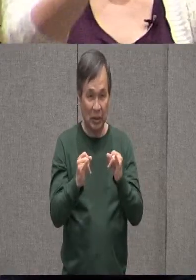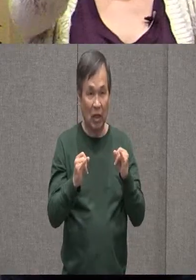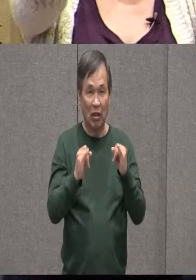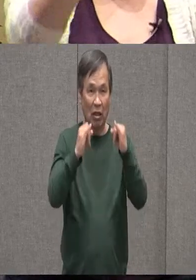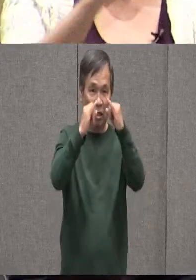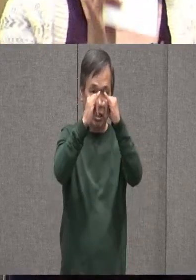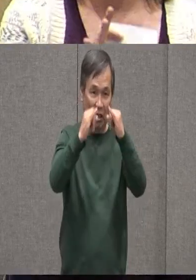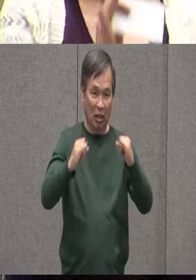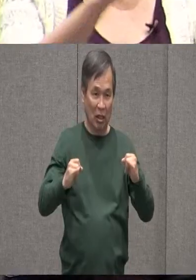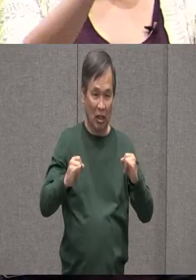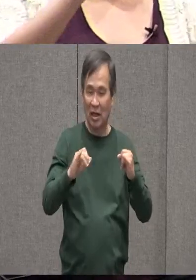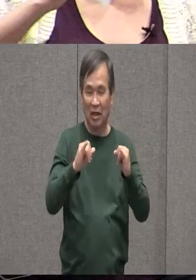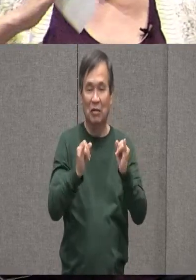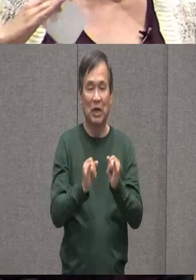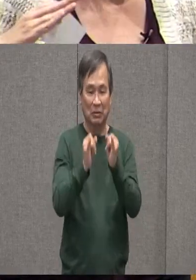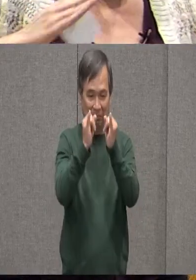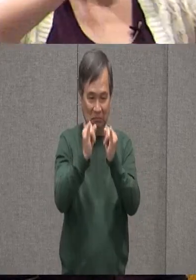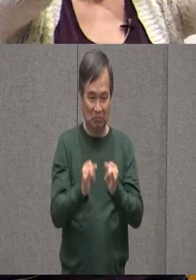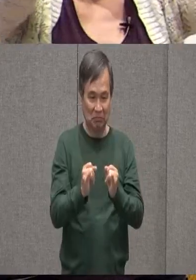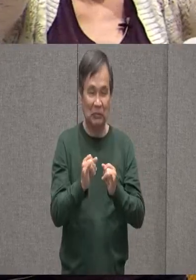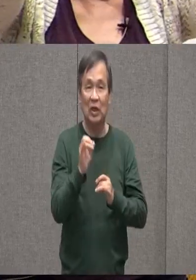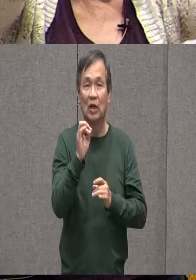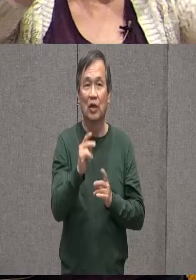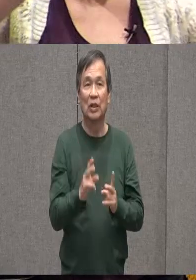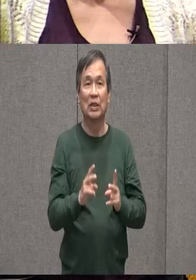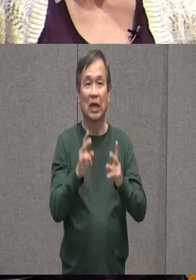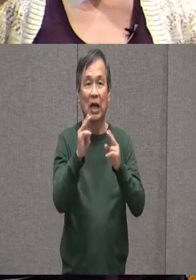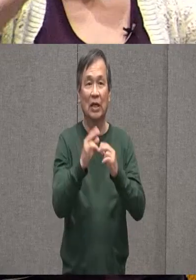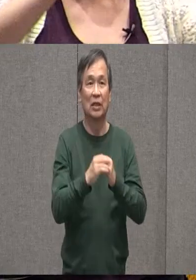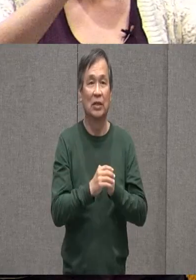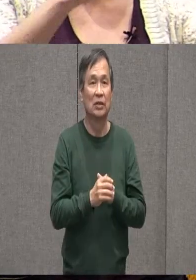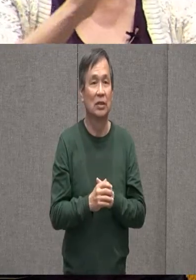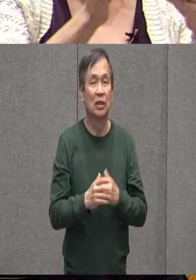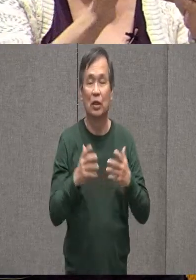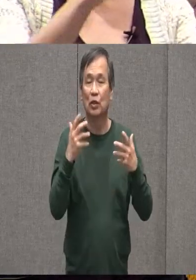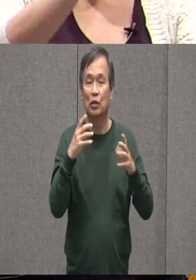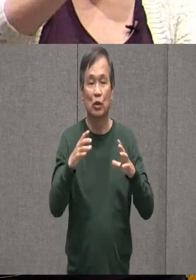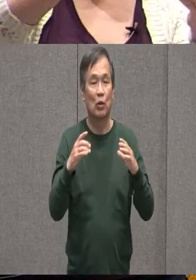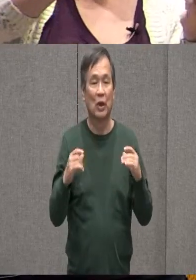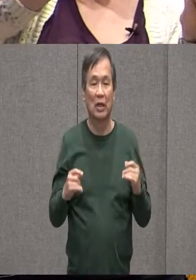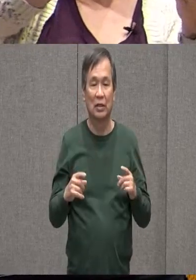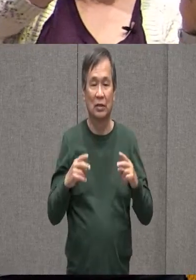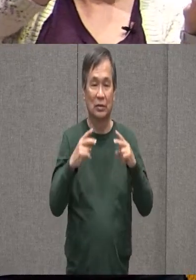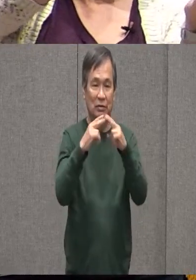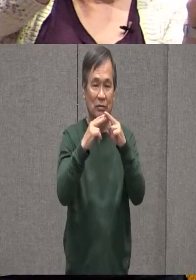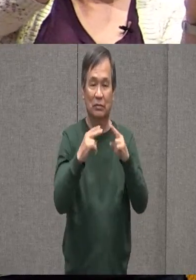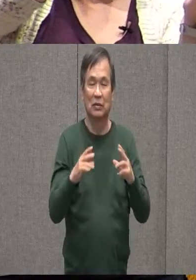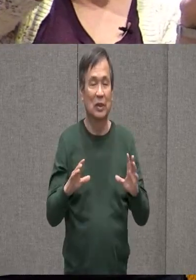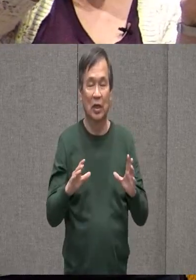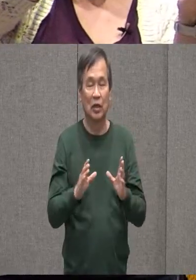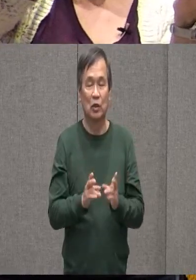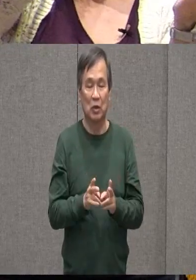They only stay next to each other 'cause if they touch each other, you'll just cut a whole shape off and you don't want that. We want it to stay there.